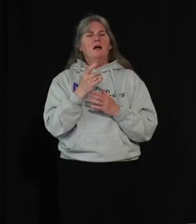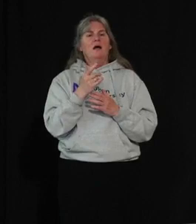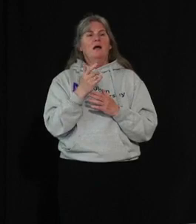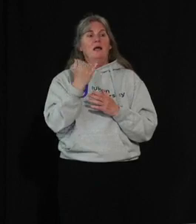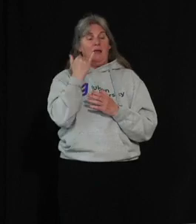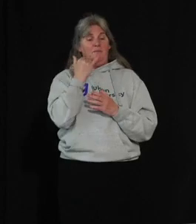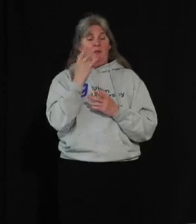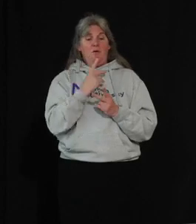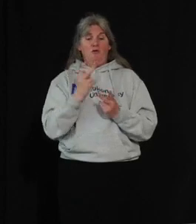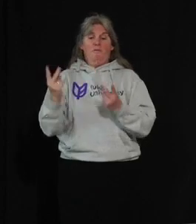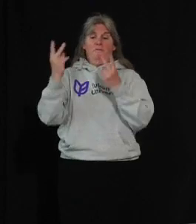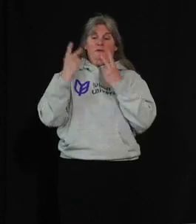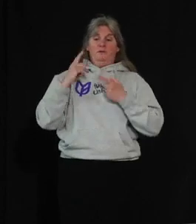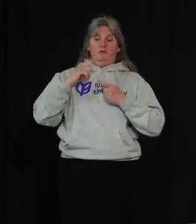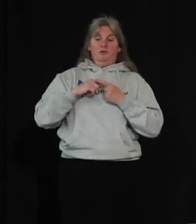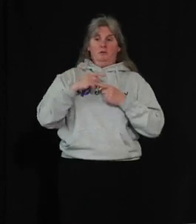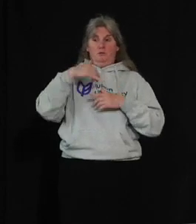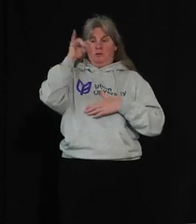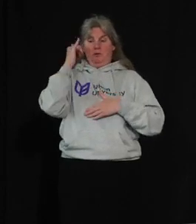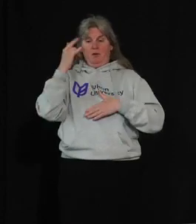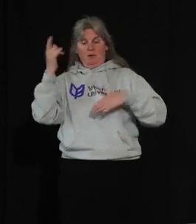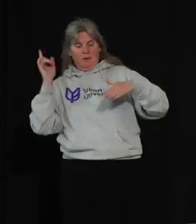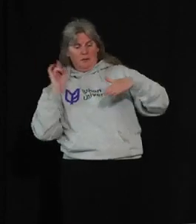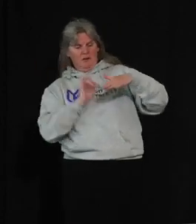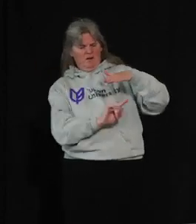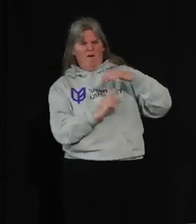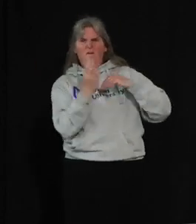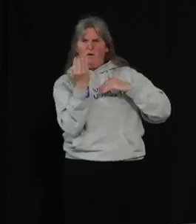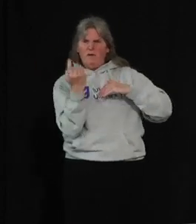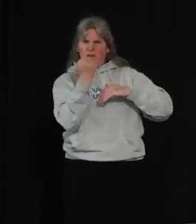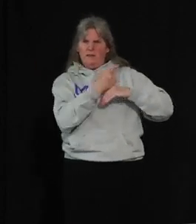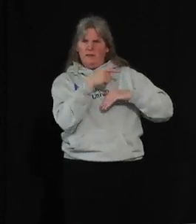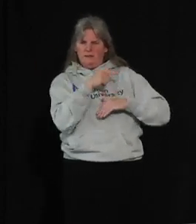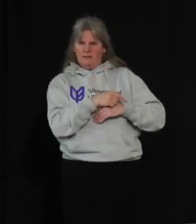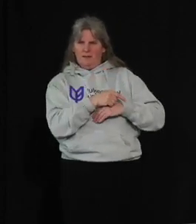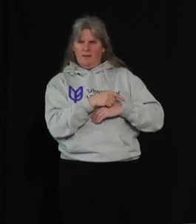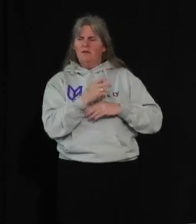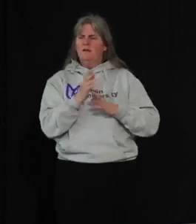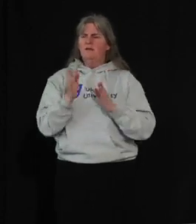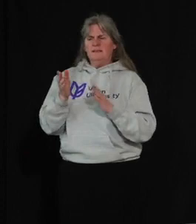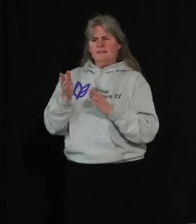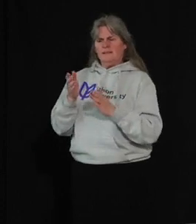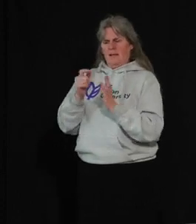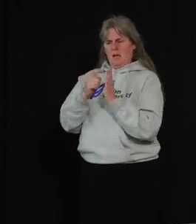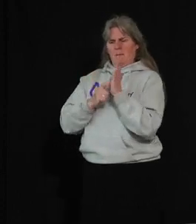in and having to come in for 14 days, there is some concern again from the mining industry